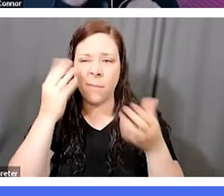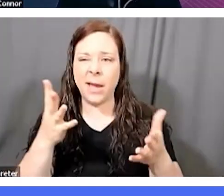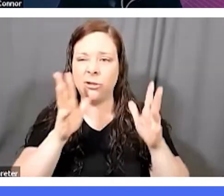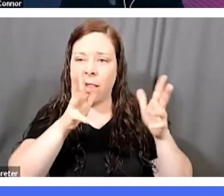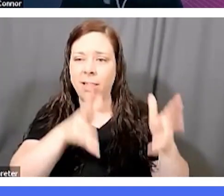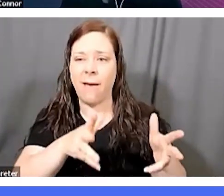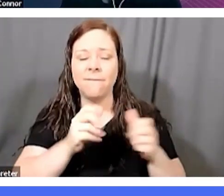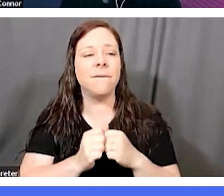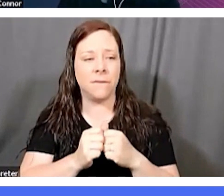Thanks so much for joining.